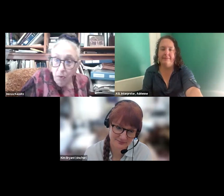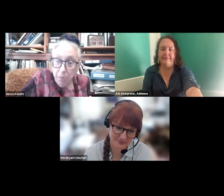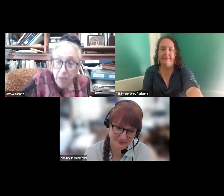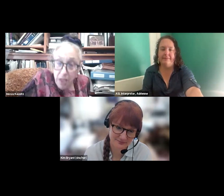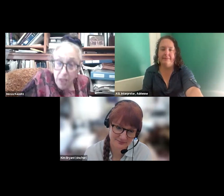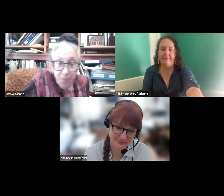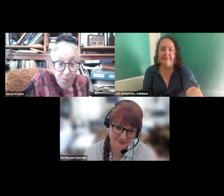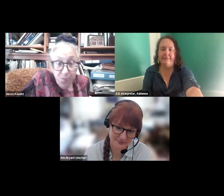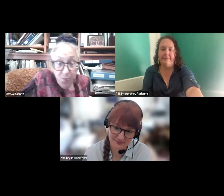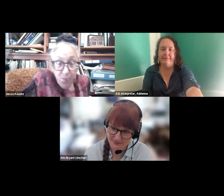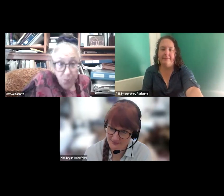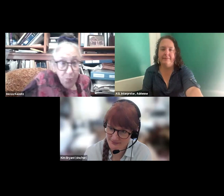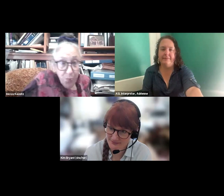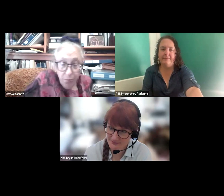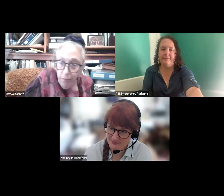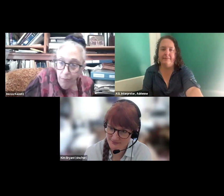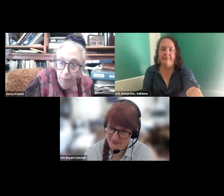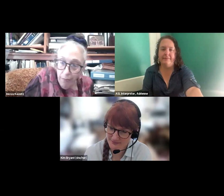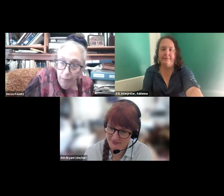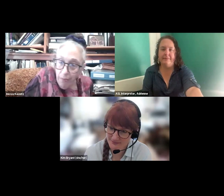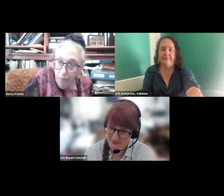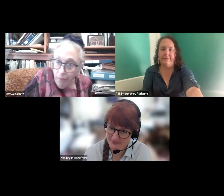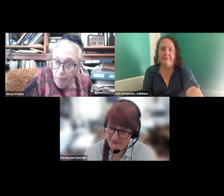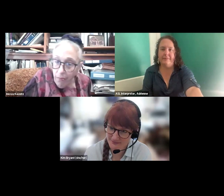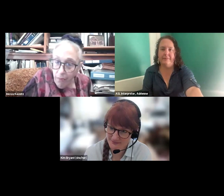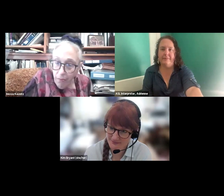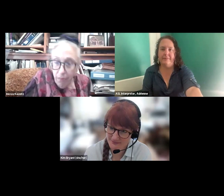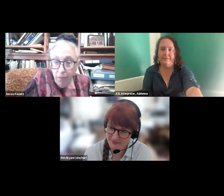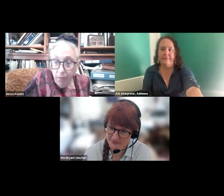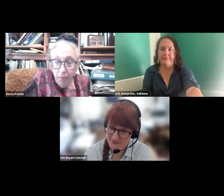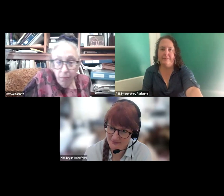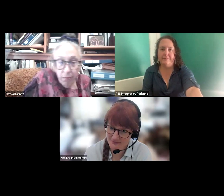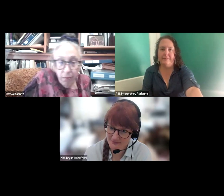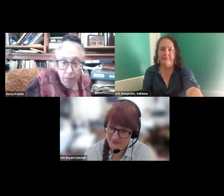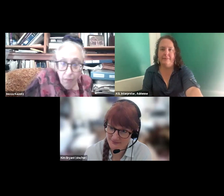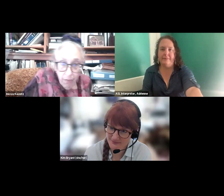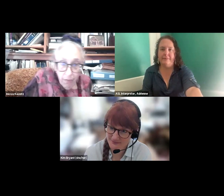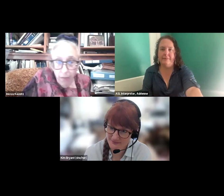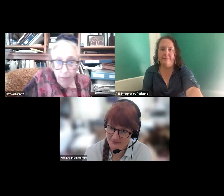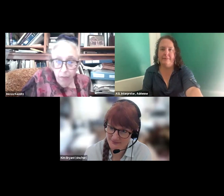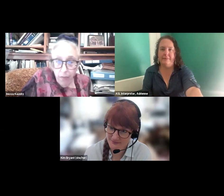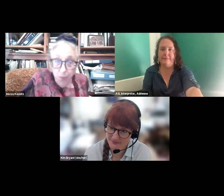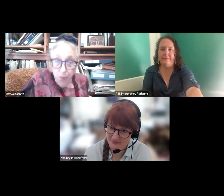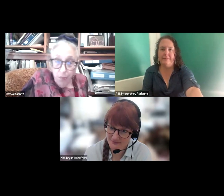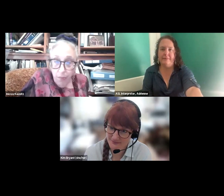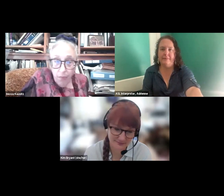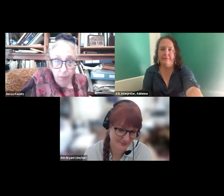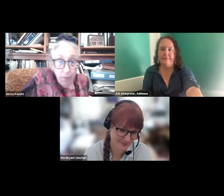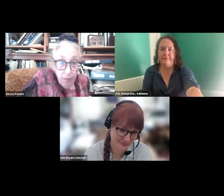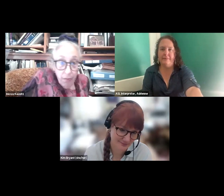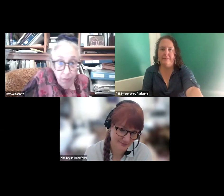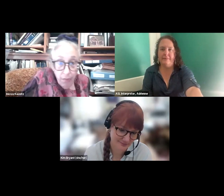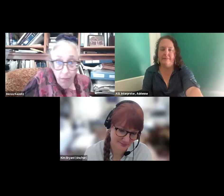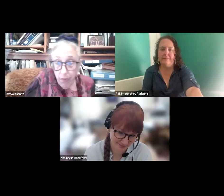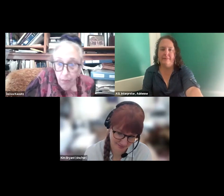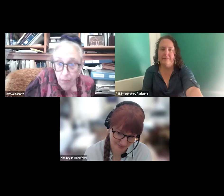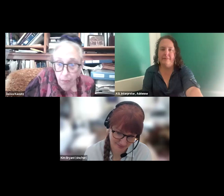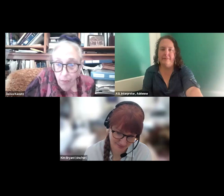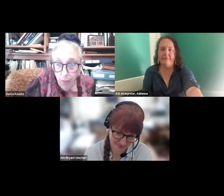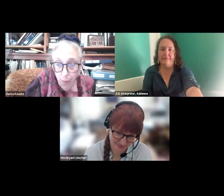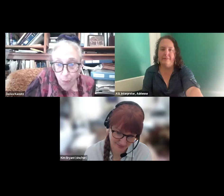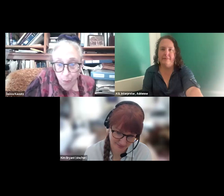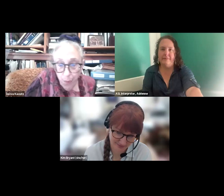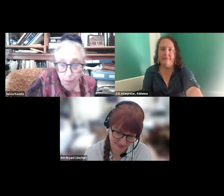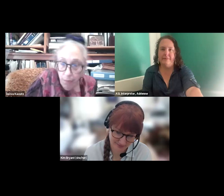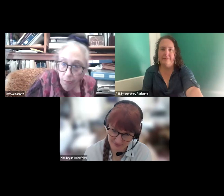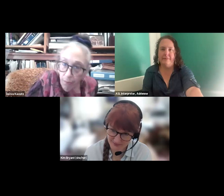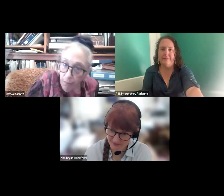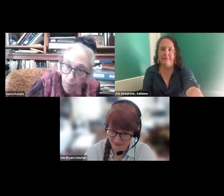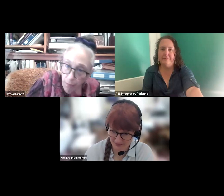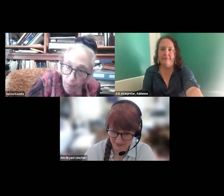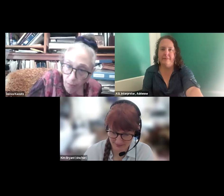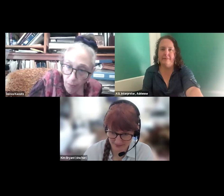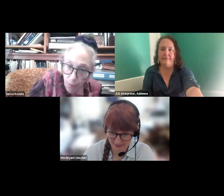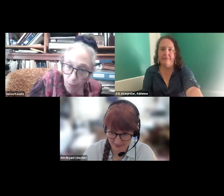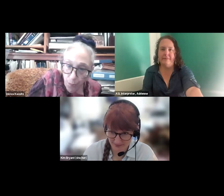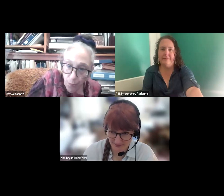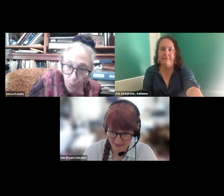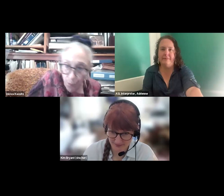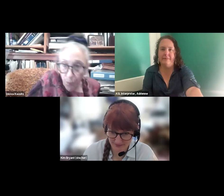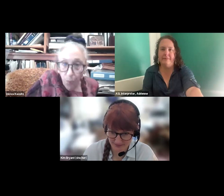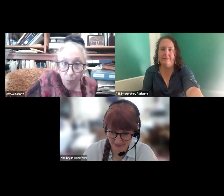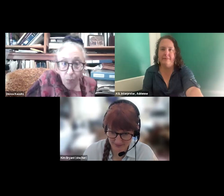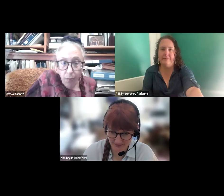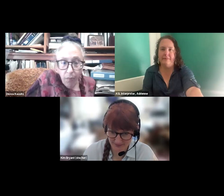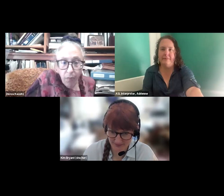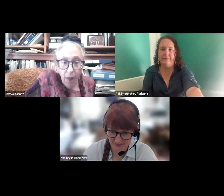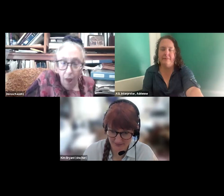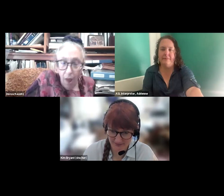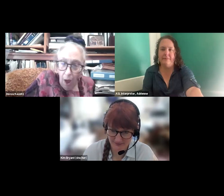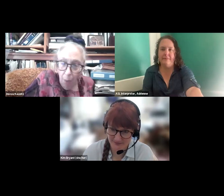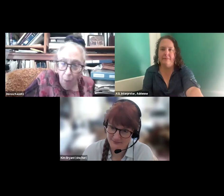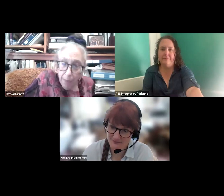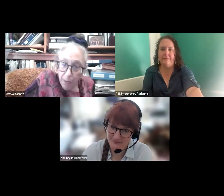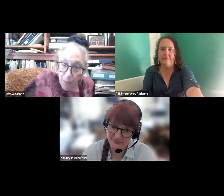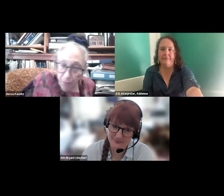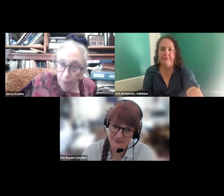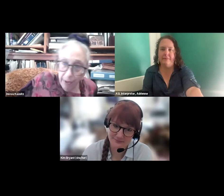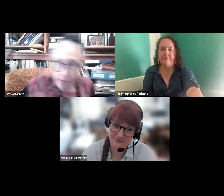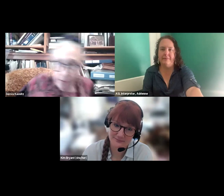Let's-- help.